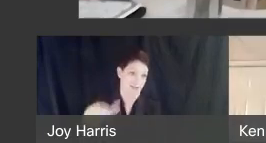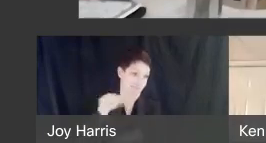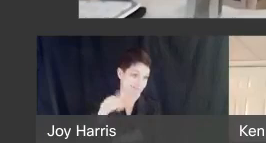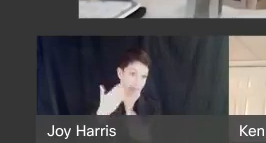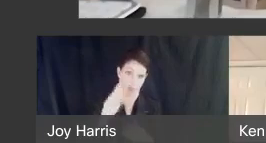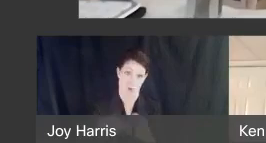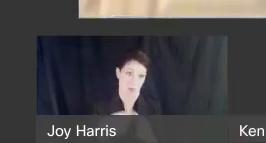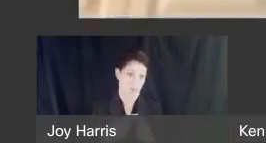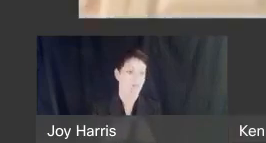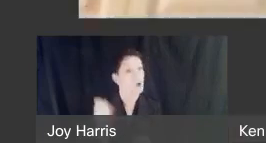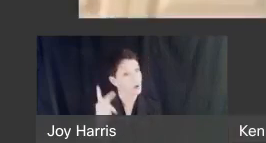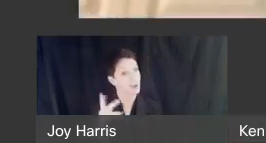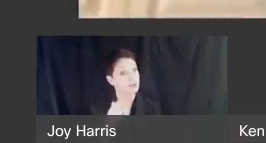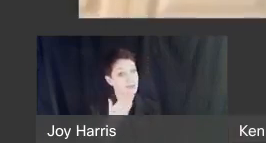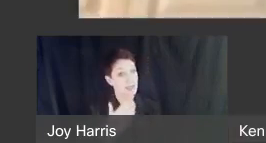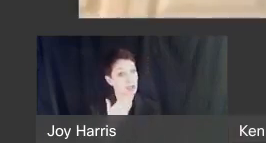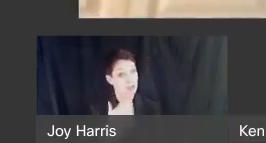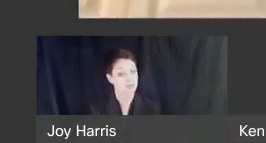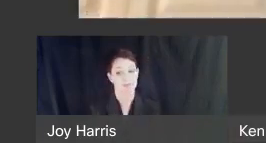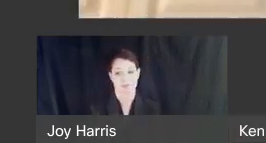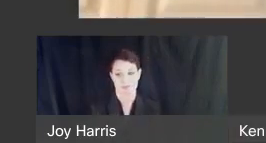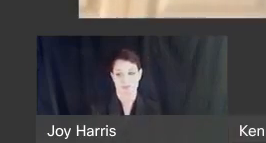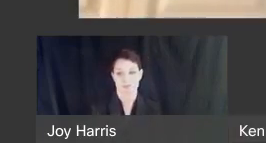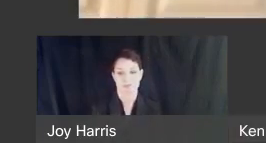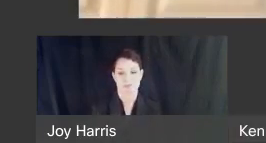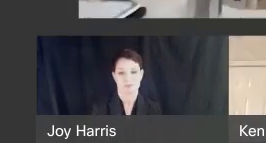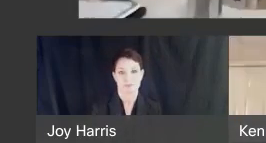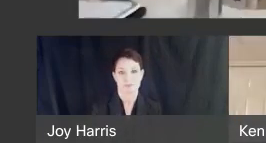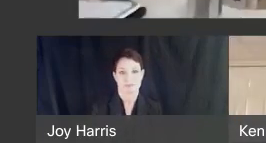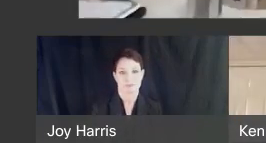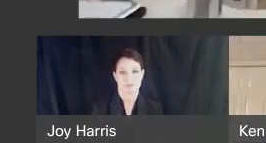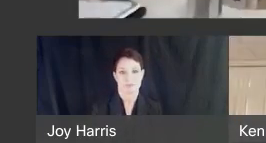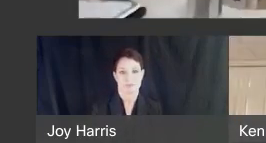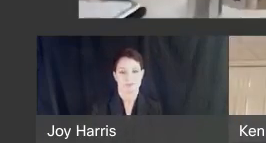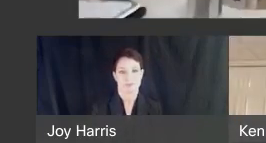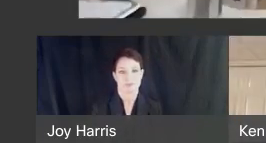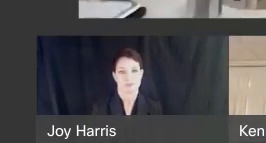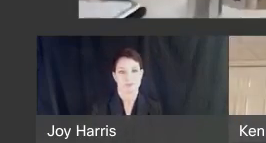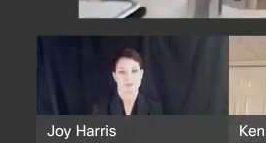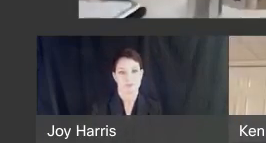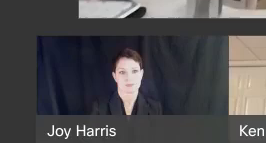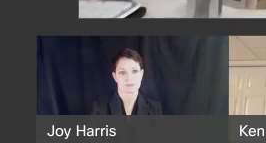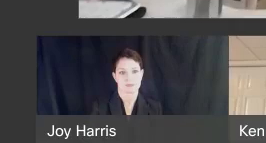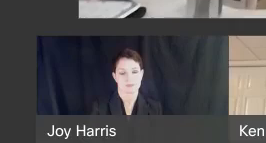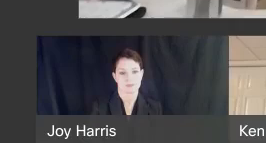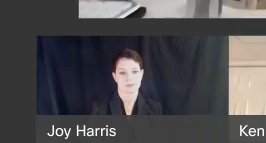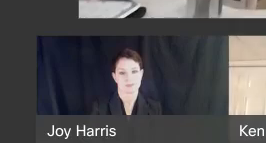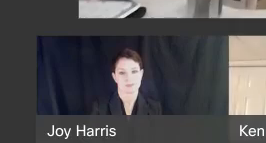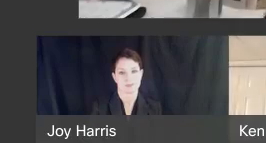[Reporter] Okay thank you. That's all I had.